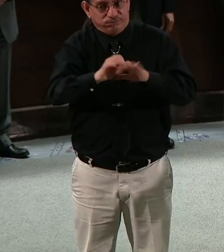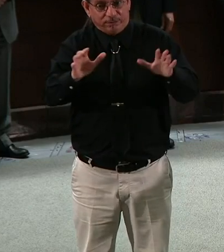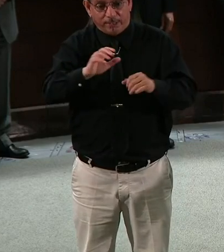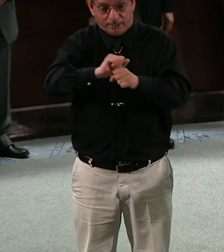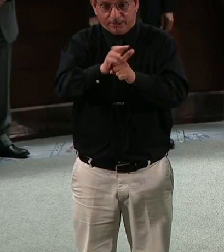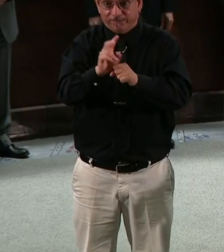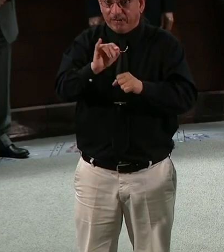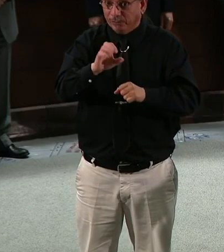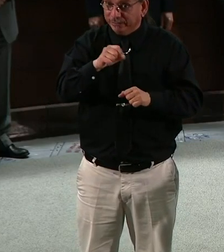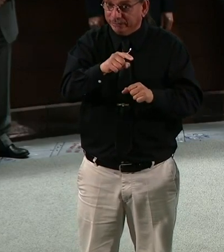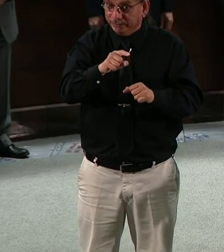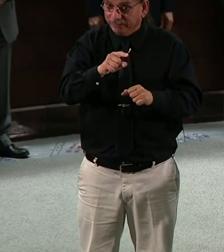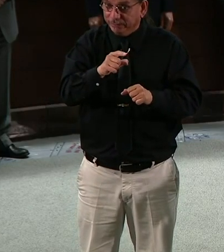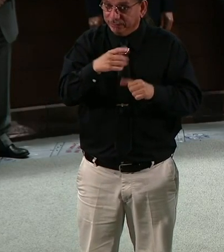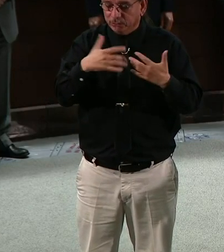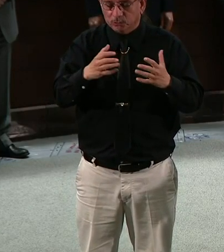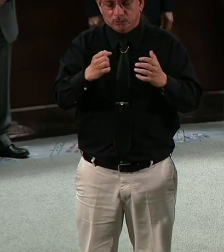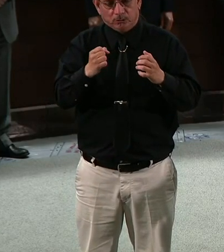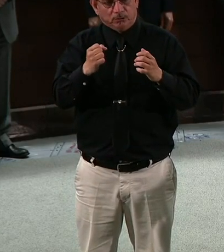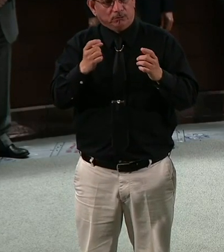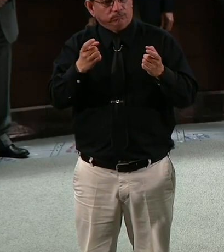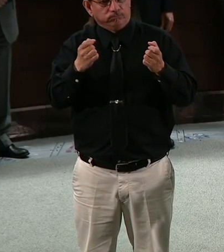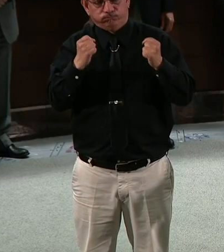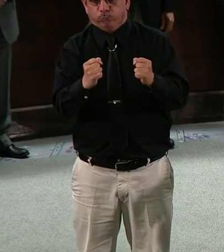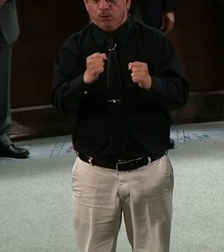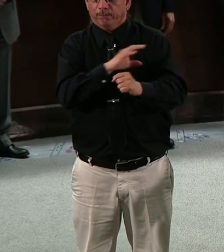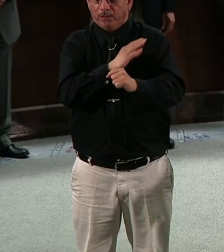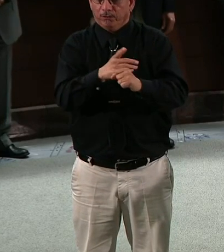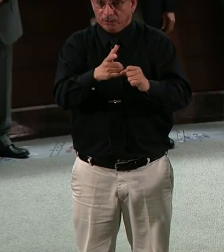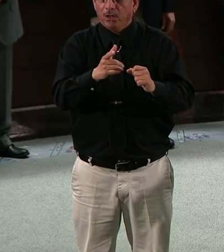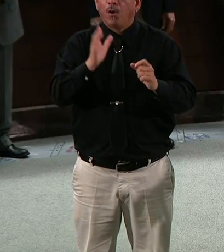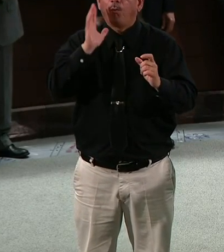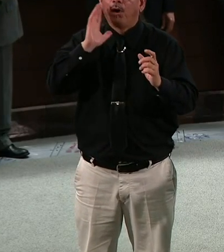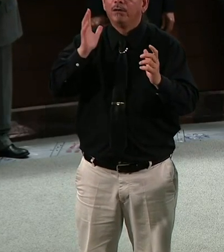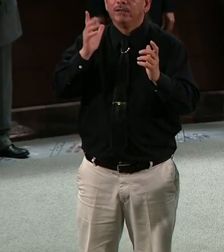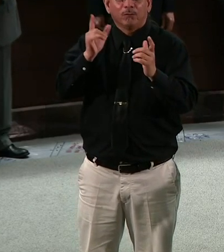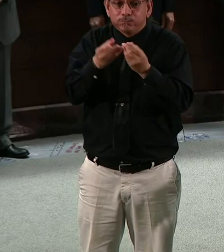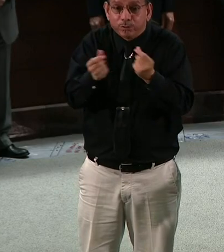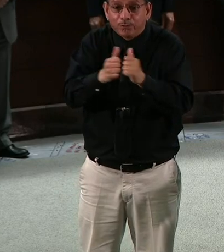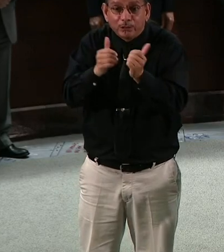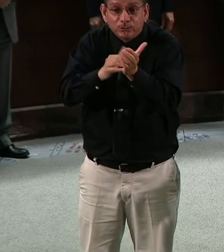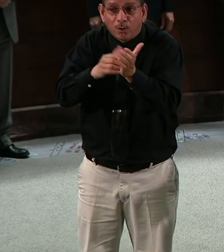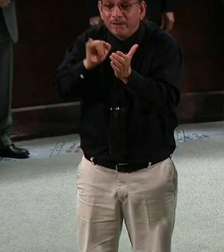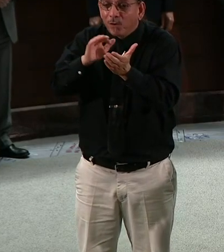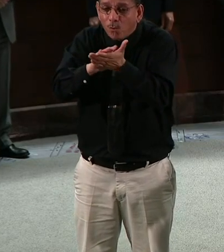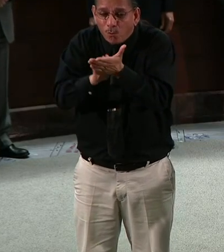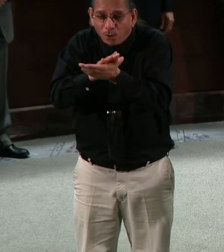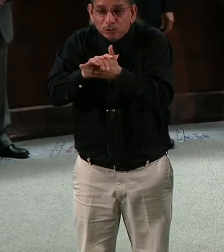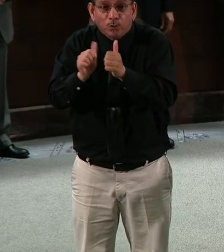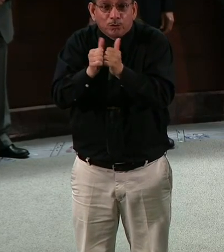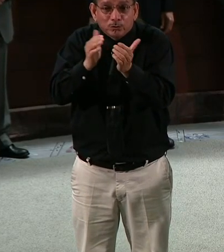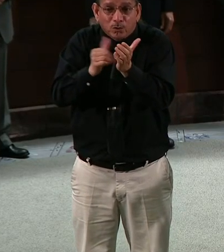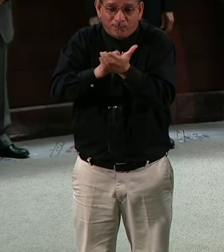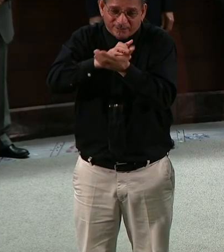IMPORTANT THIS HOW IT CAN ROOMS DO NOT TAP AND I SENT. K. THE